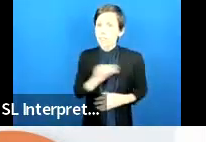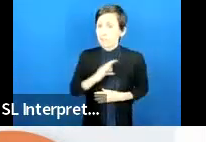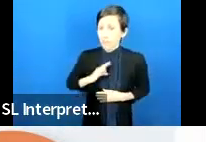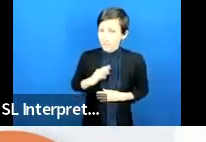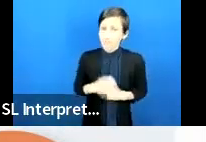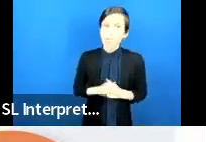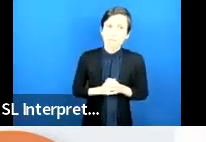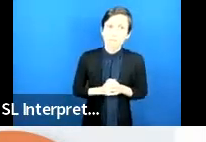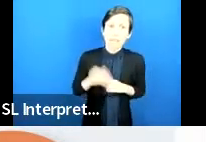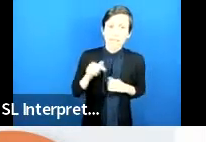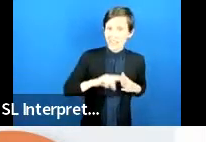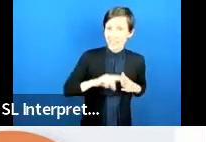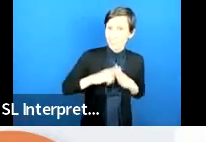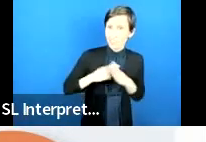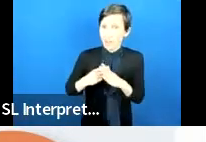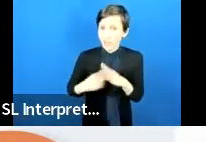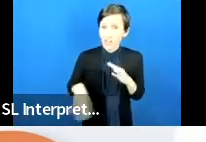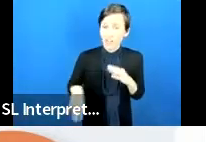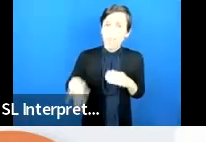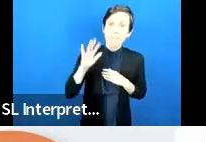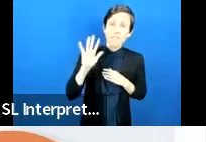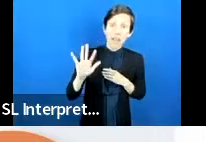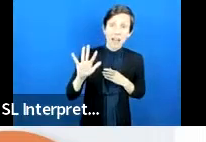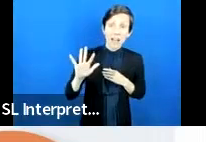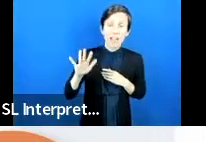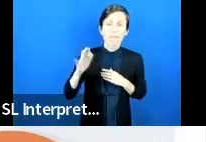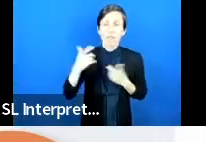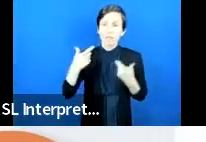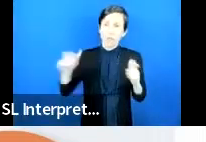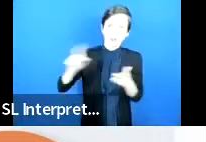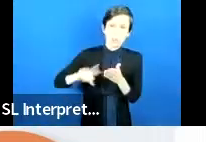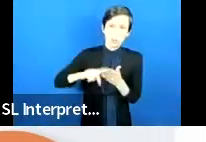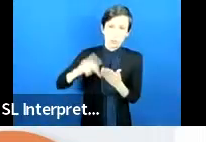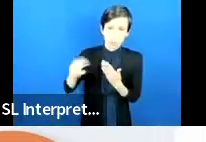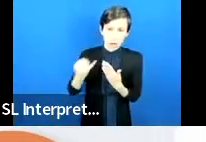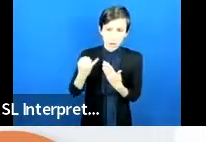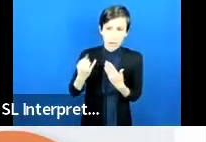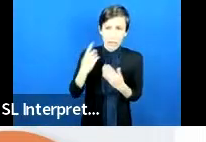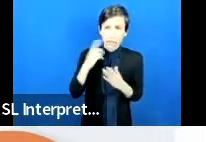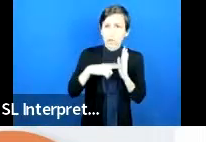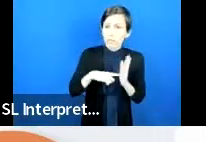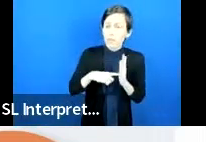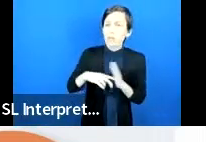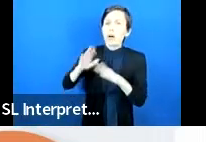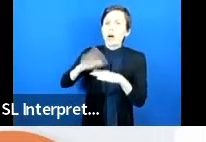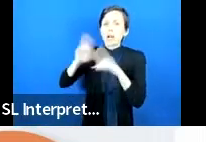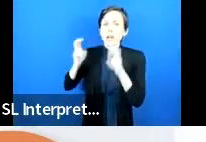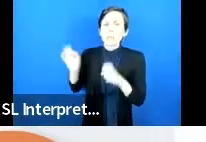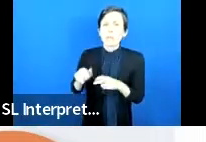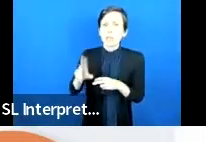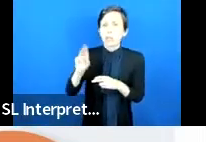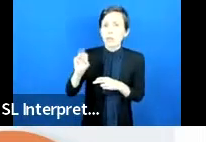It launched five large scale research projects, for example, on topics like U of M Flint, DEI centers,